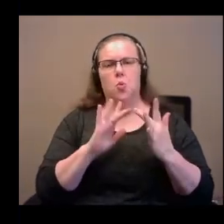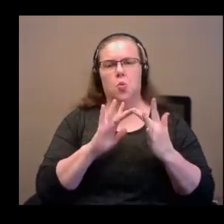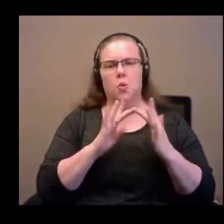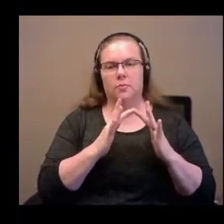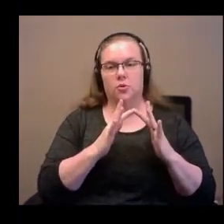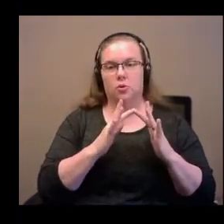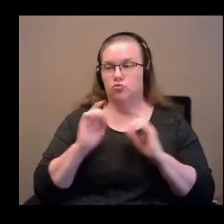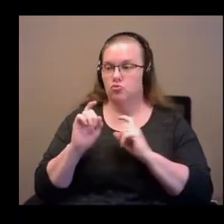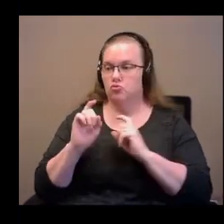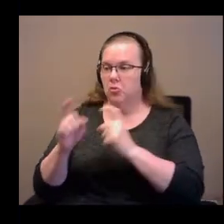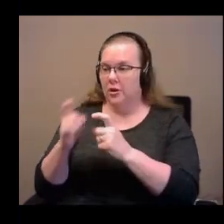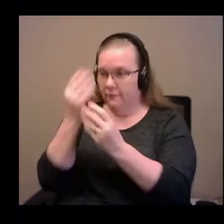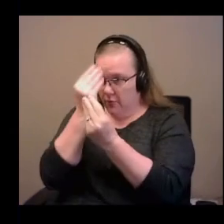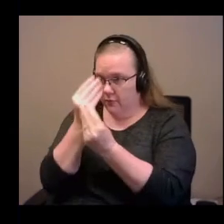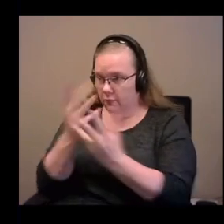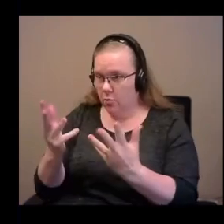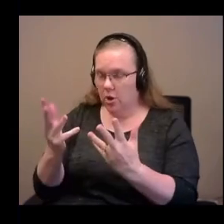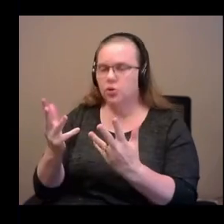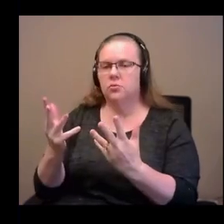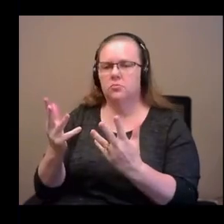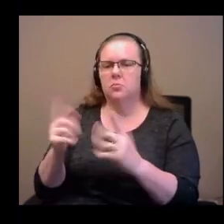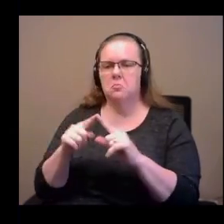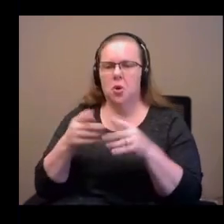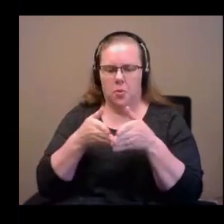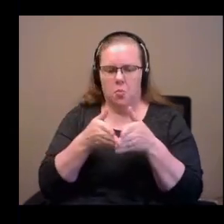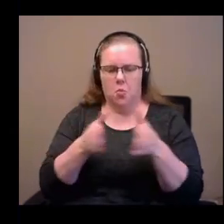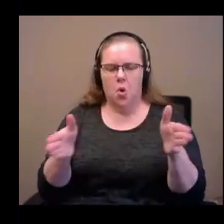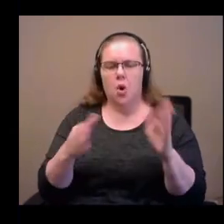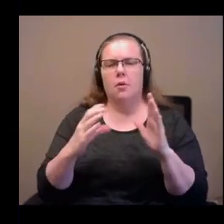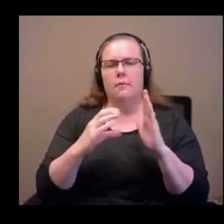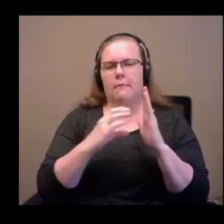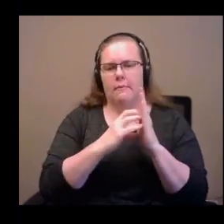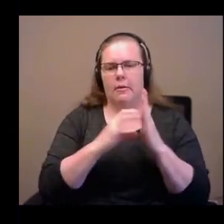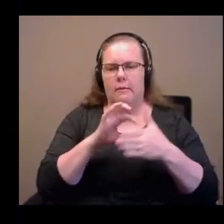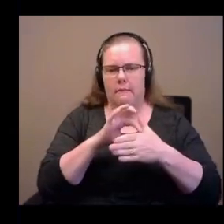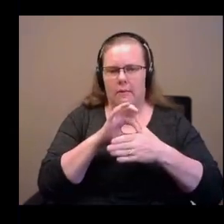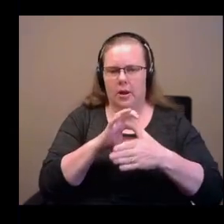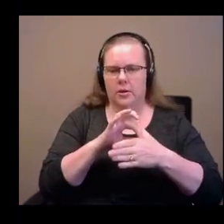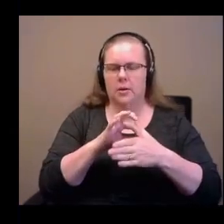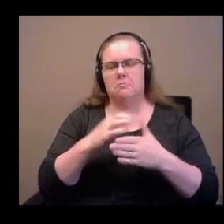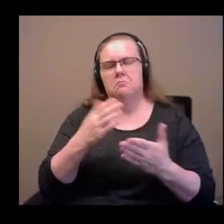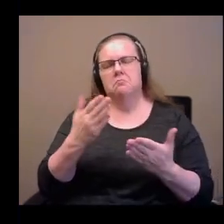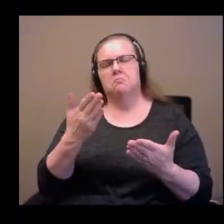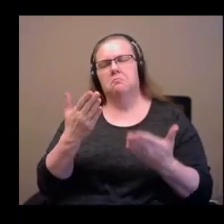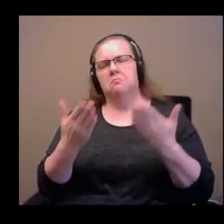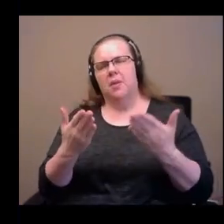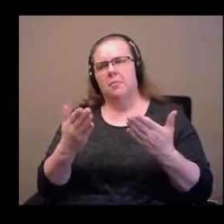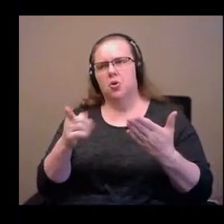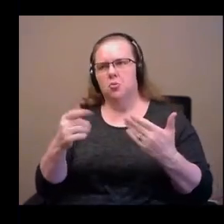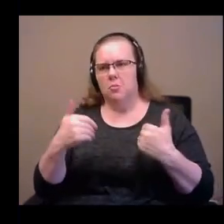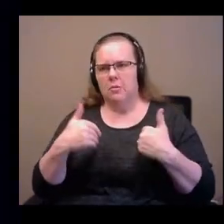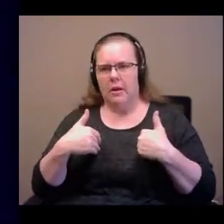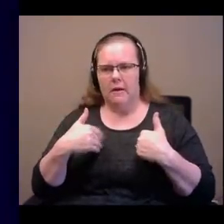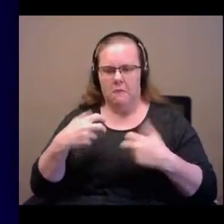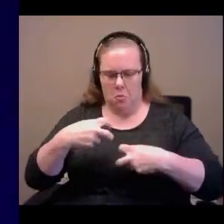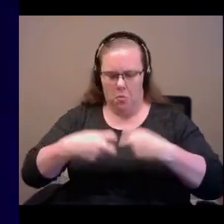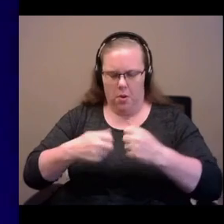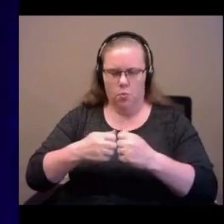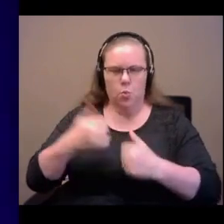broader concept, I think, will be quite relevant. So we analyze these pages. If you had an issue with your phone or connecting with your laptop or using your digital watch, and if there was a